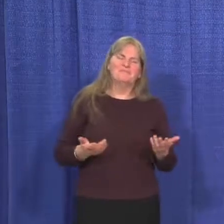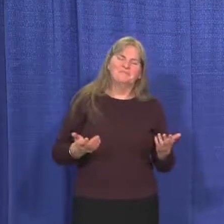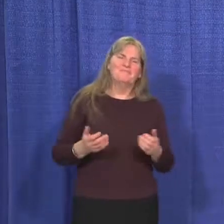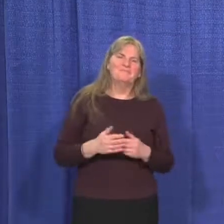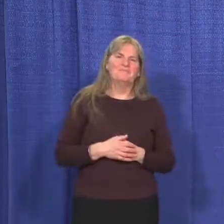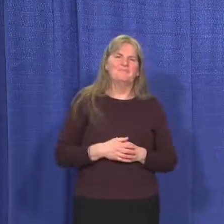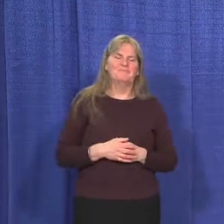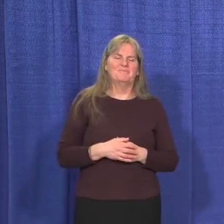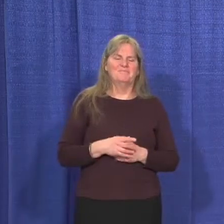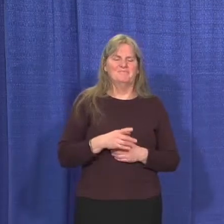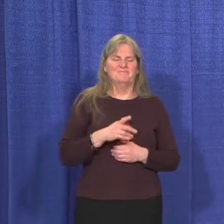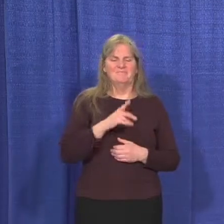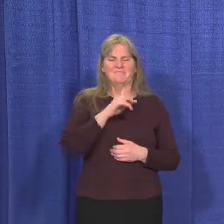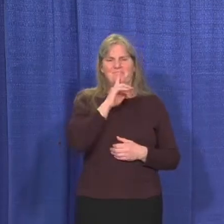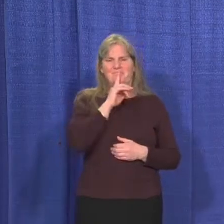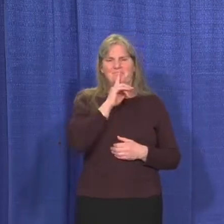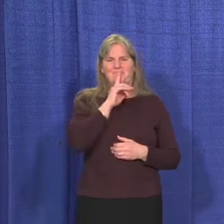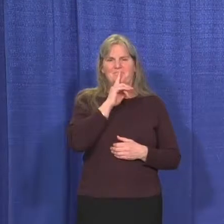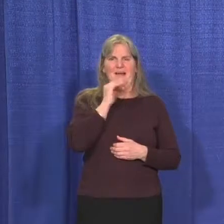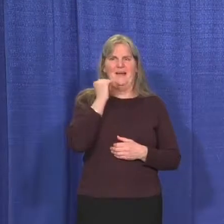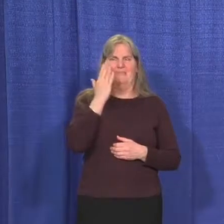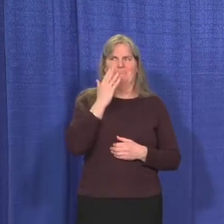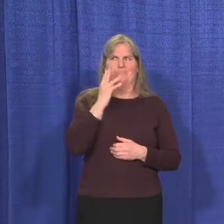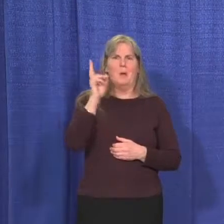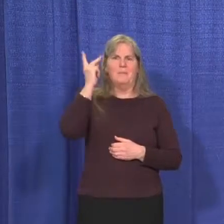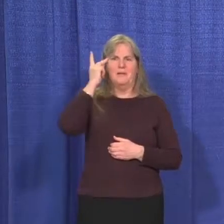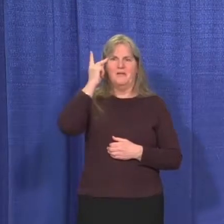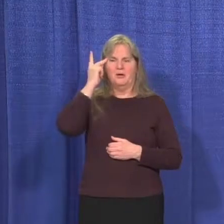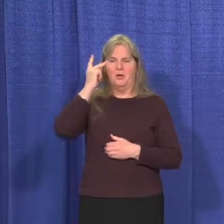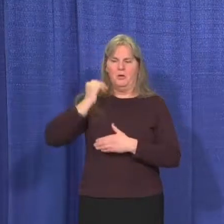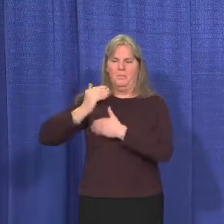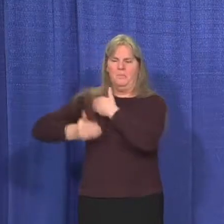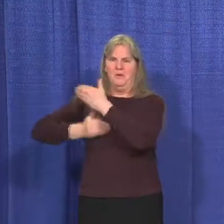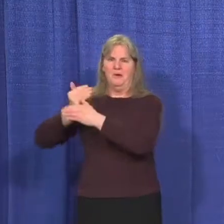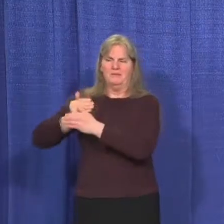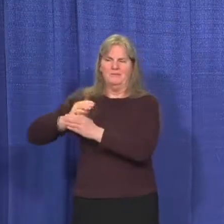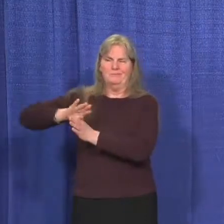Yeah, of course I won't speak in detail to the political process.